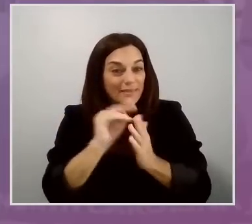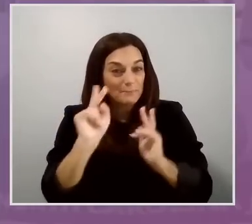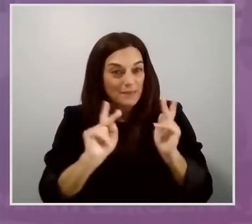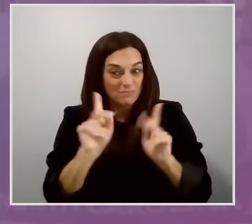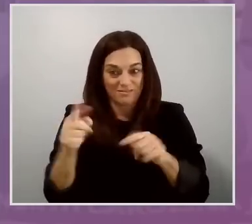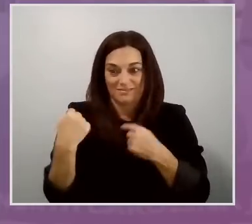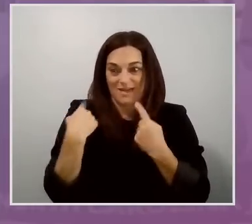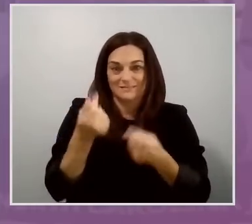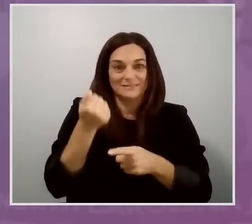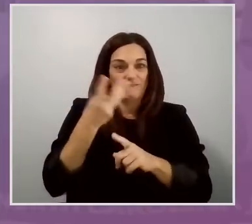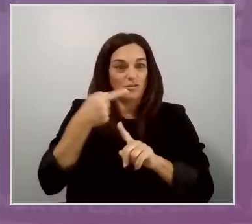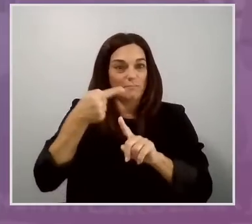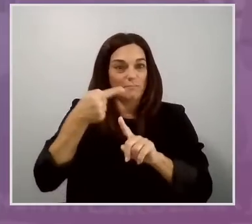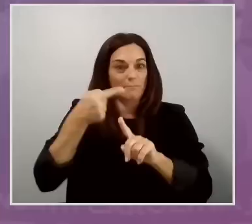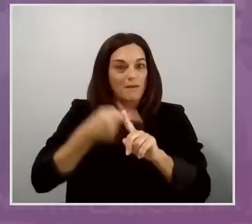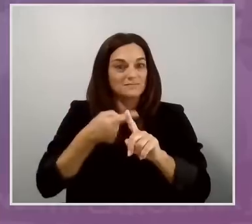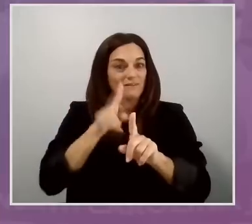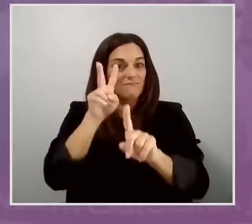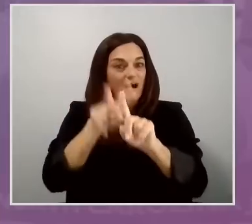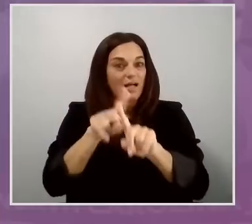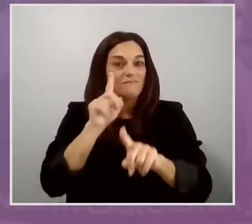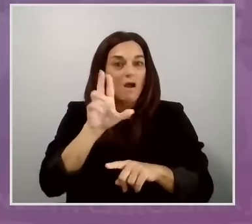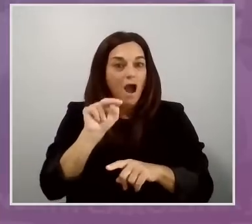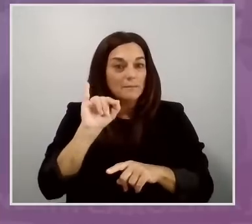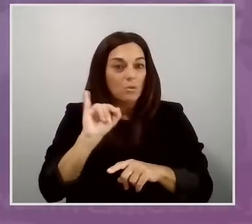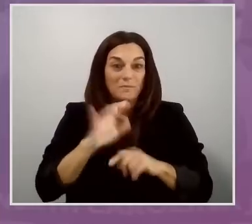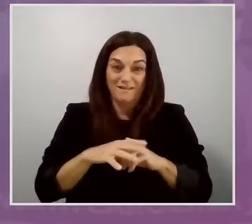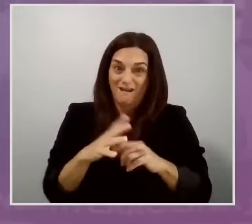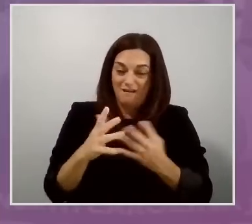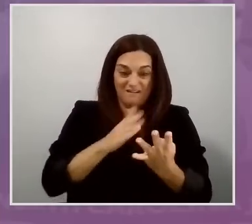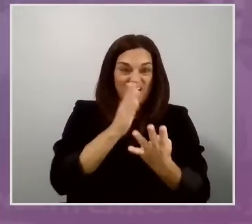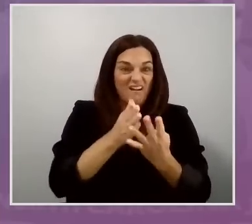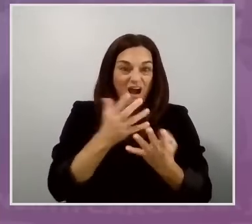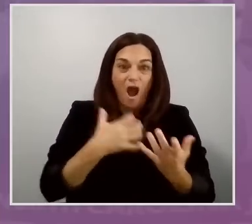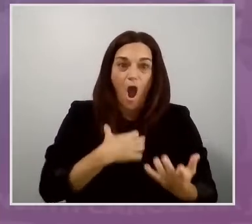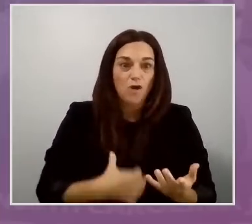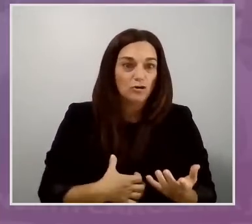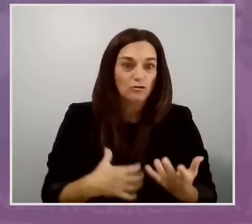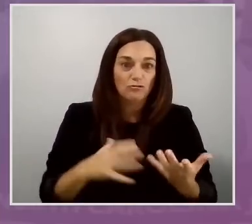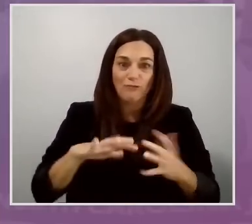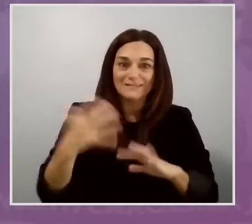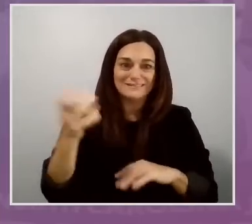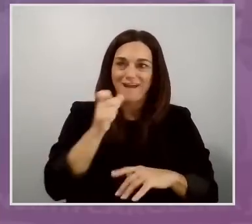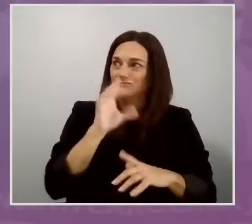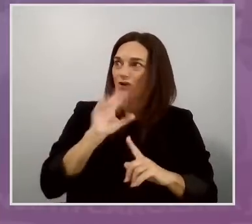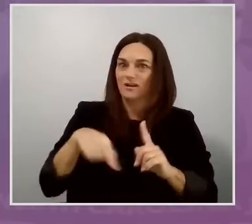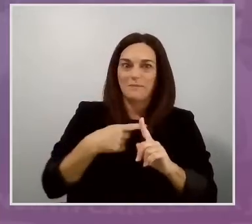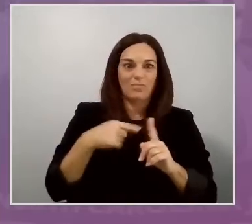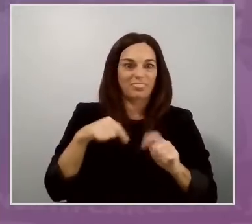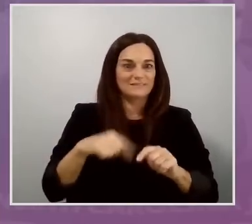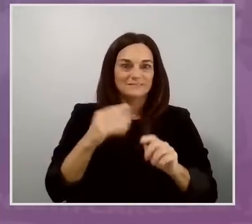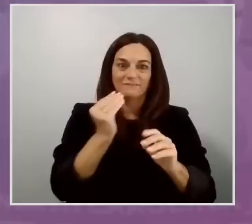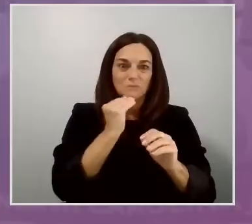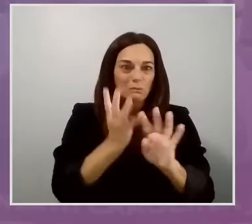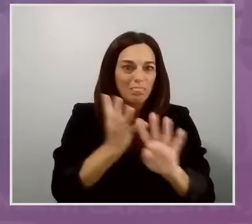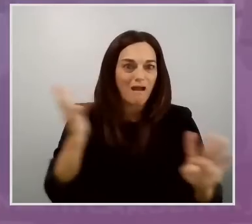CRISIS. OVER 30 MILLION PEOPLE IN JUST THE LAST SEVERAL MONTHS FILED FOR UNEMPLOYMENT.